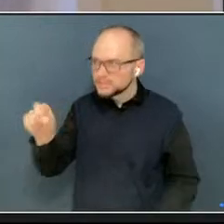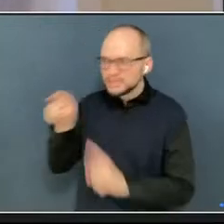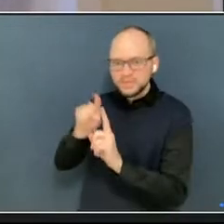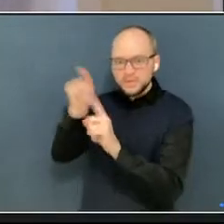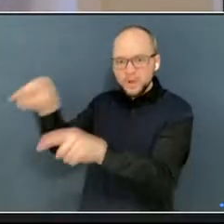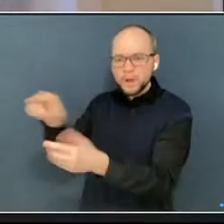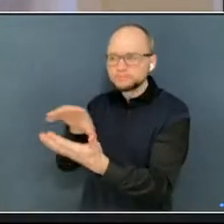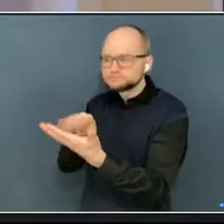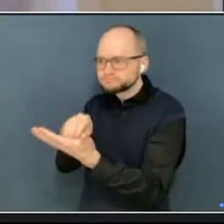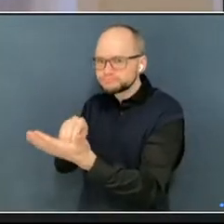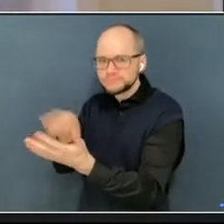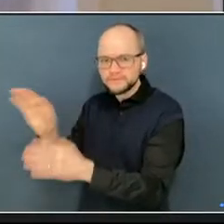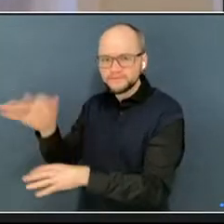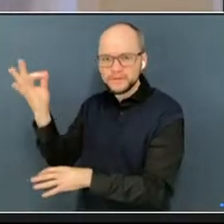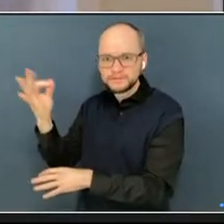Was I envious? Yes, a little.